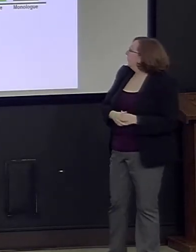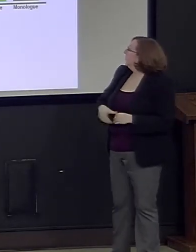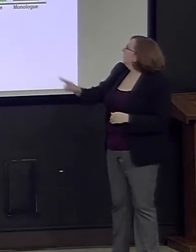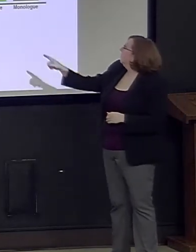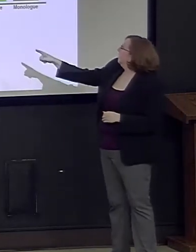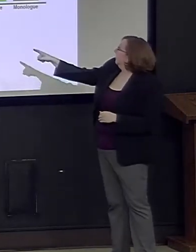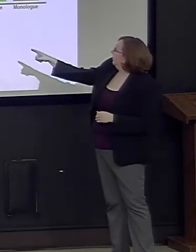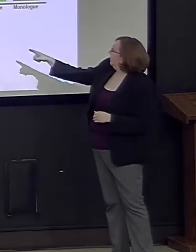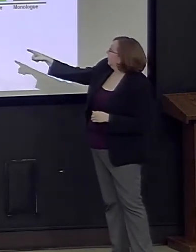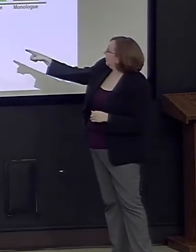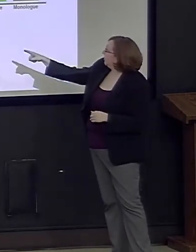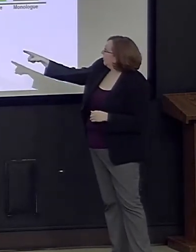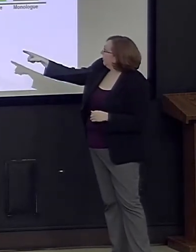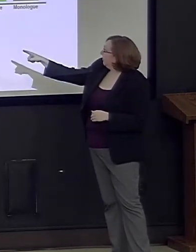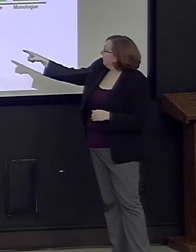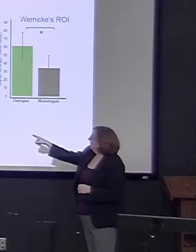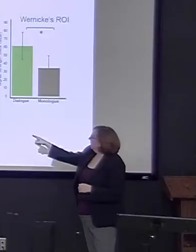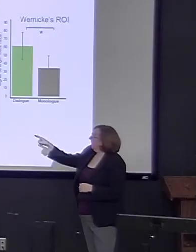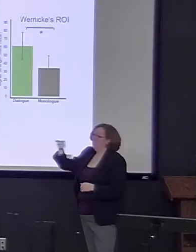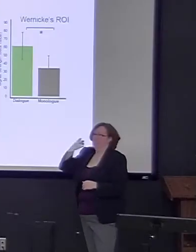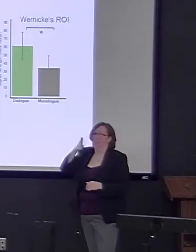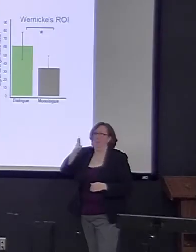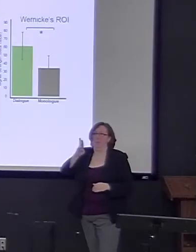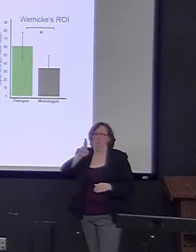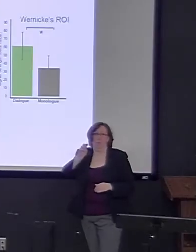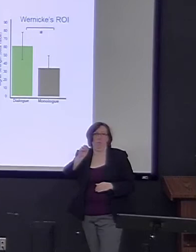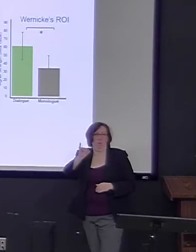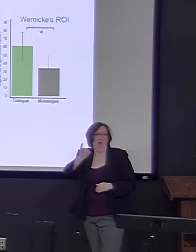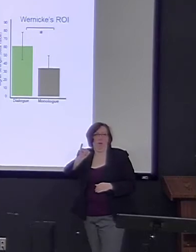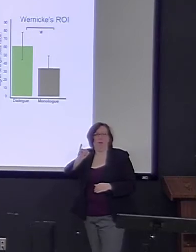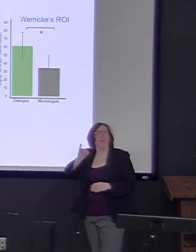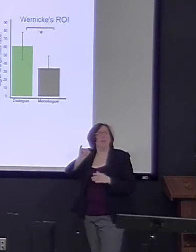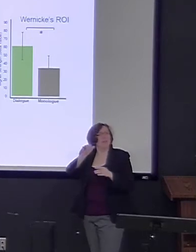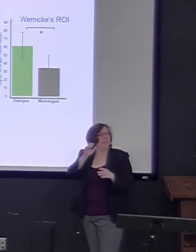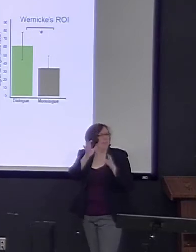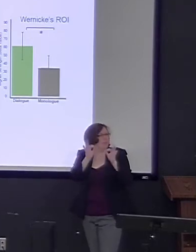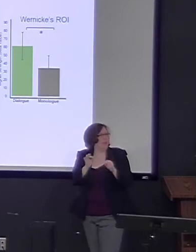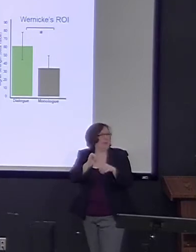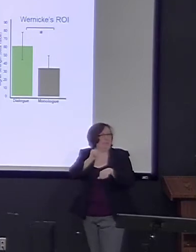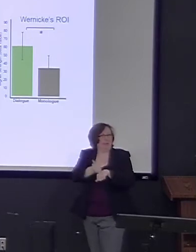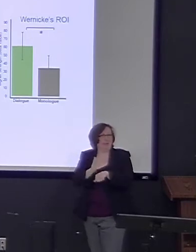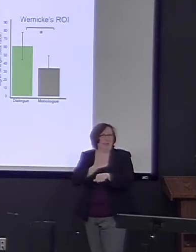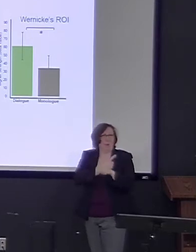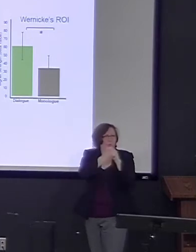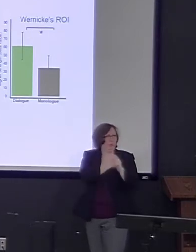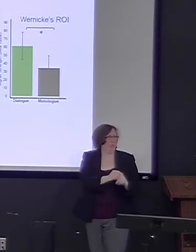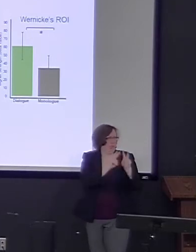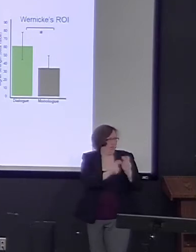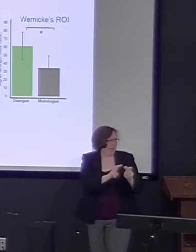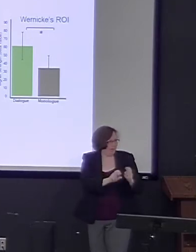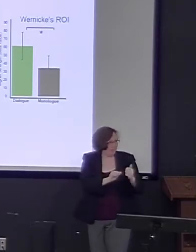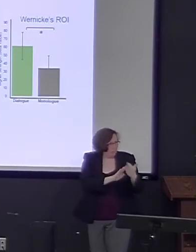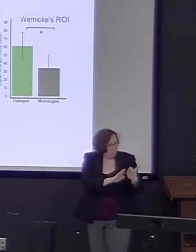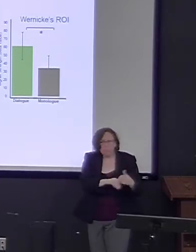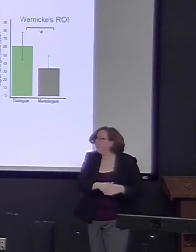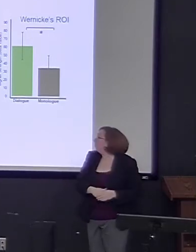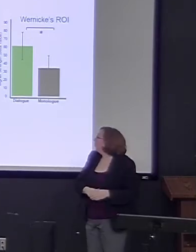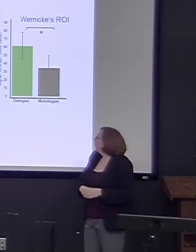determined by the all analysis that I showed you first and compare that, those signals up there with these signals,